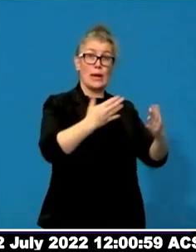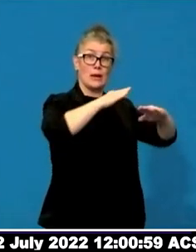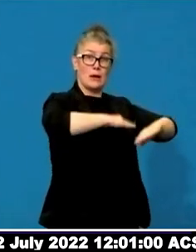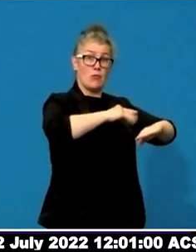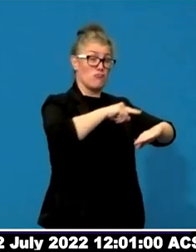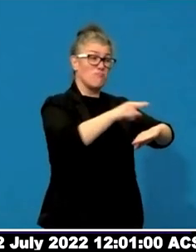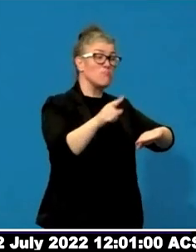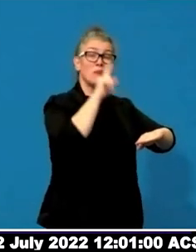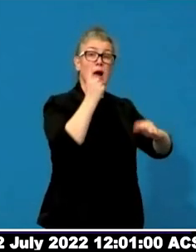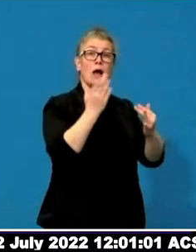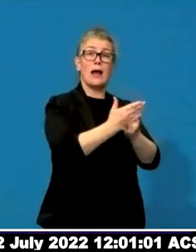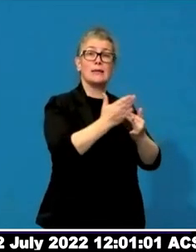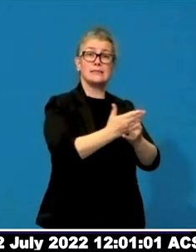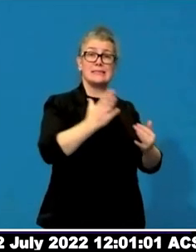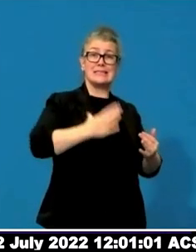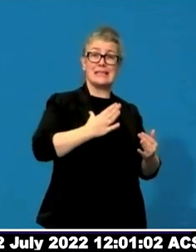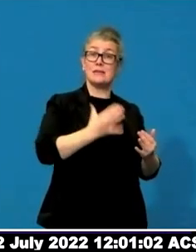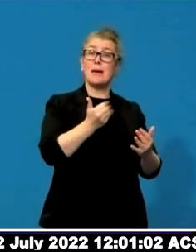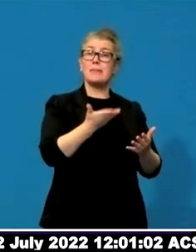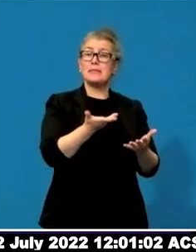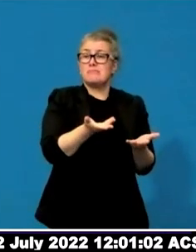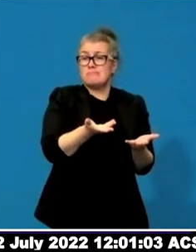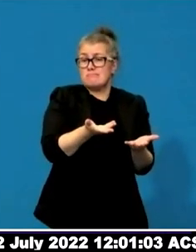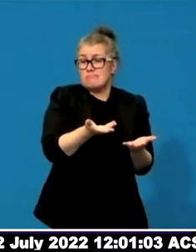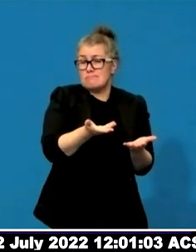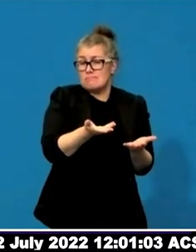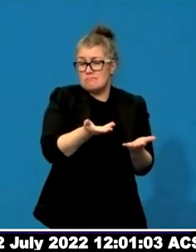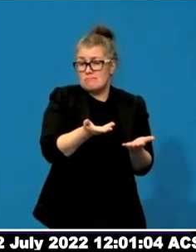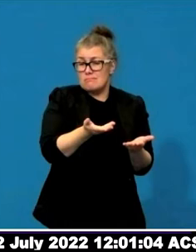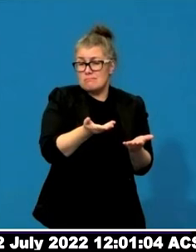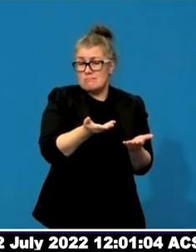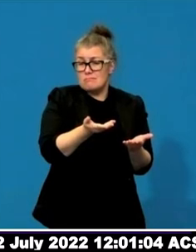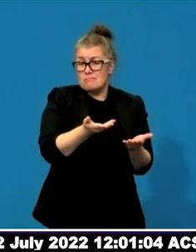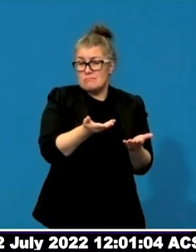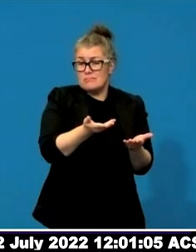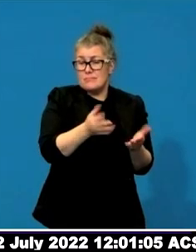and it may even be a historic fact from when they were younger